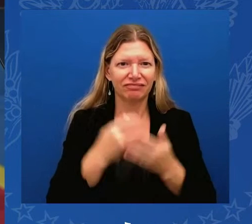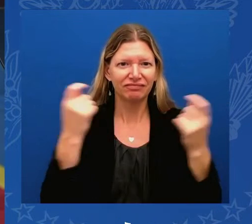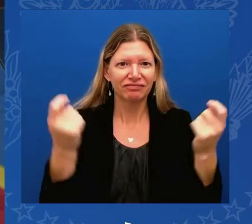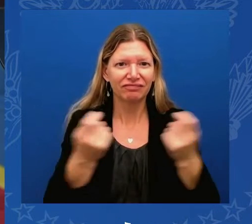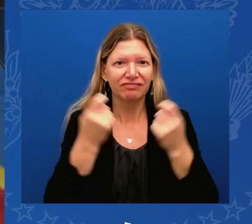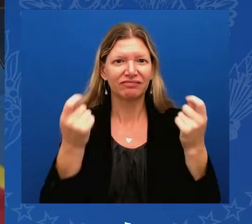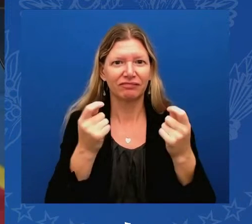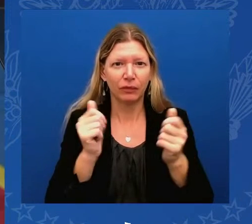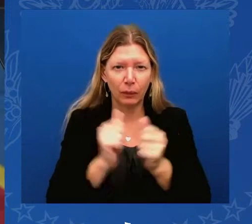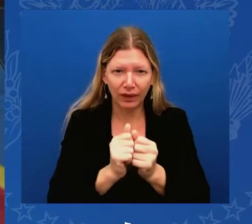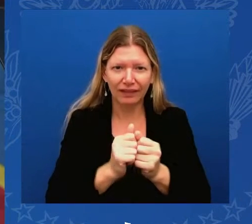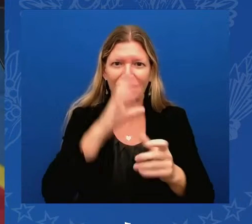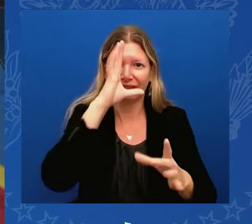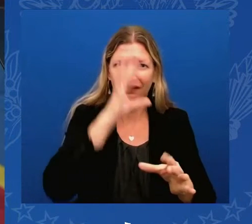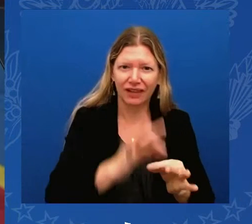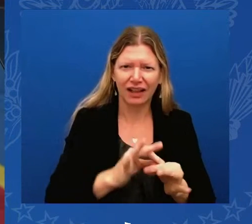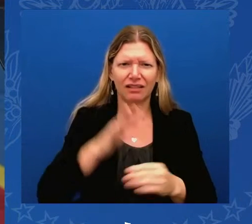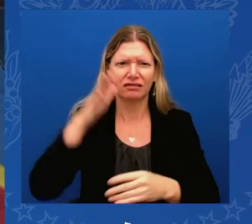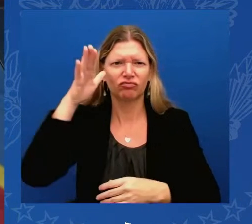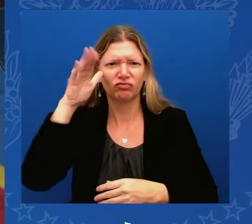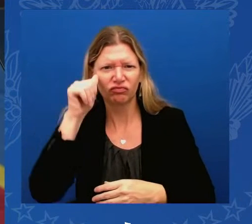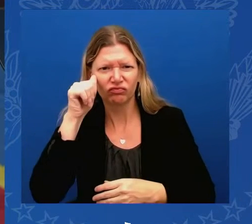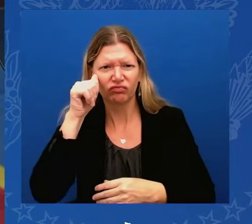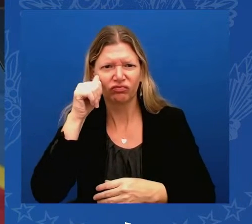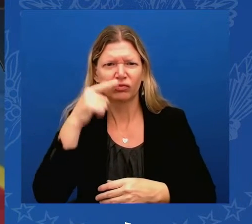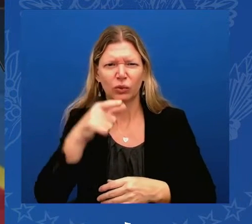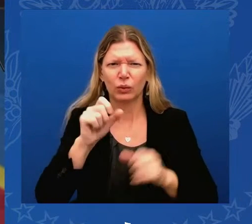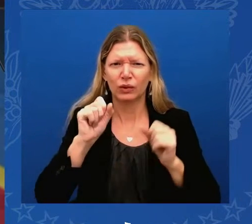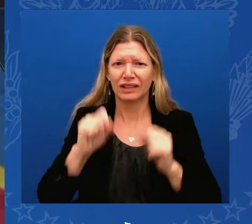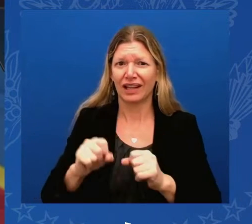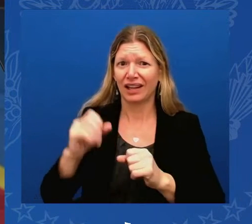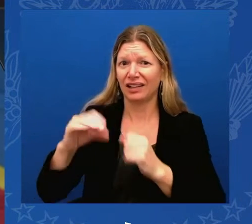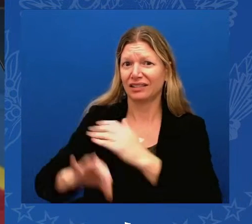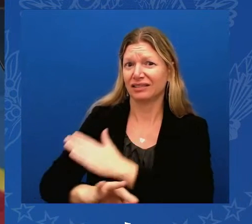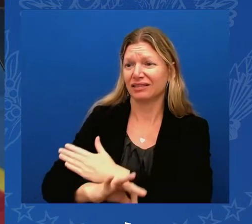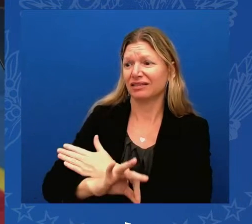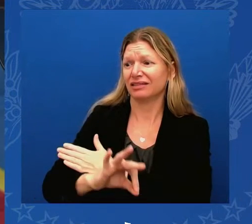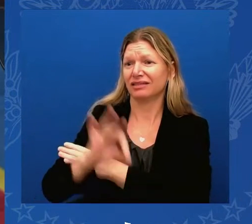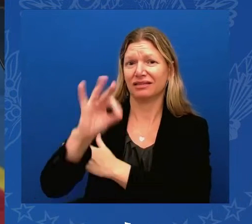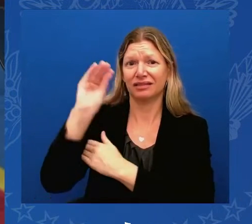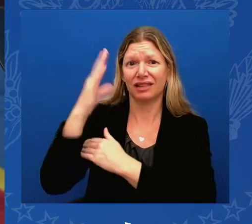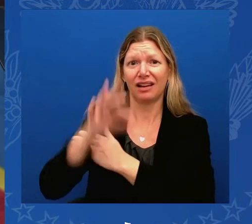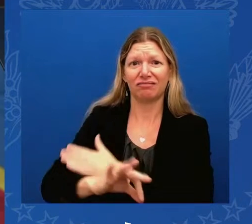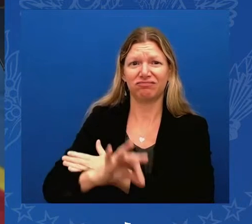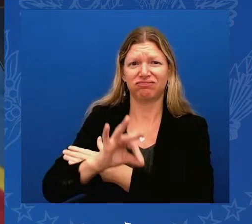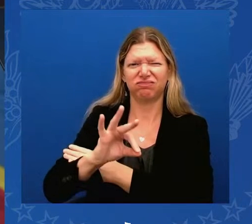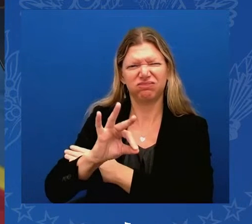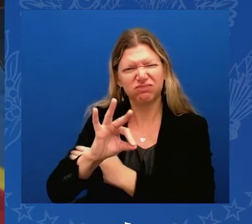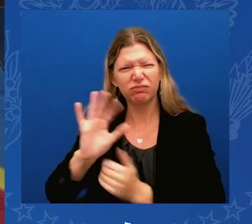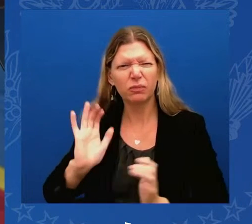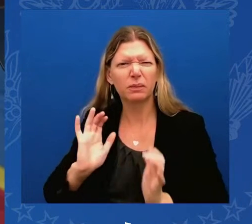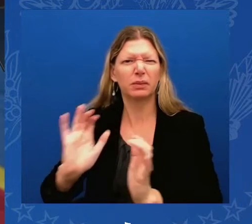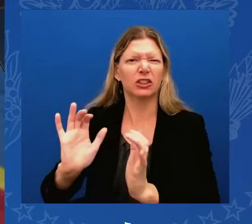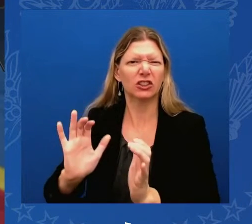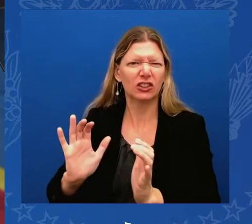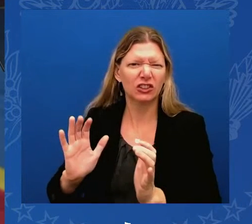I'm not kidding -- for yourself and for your nation. "The prayers of a righteous man availeth much."